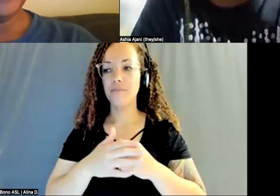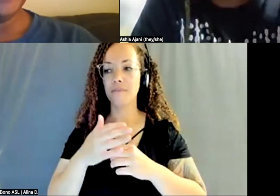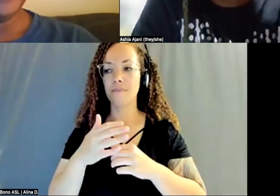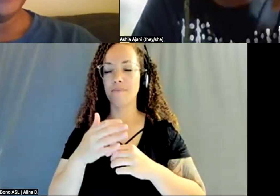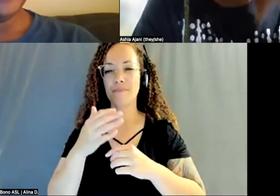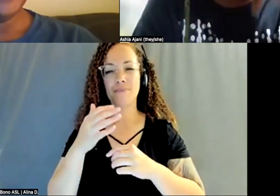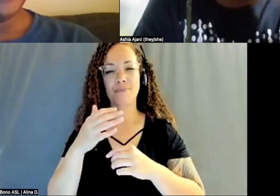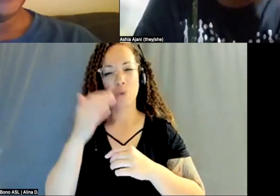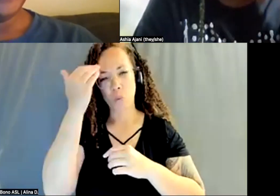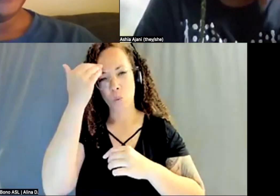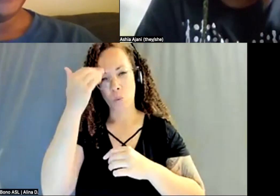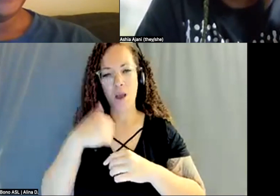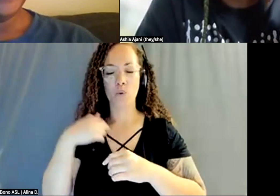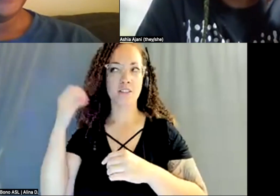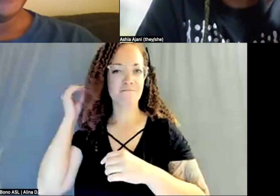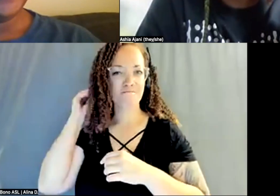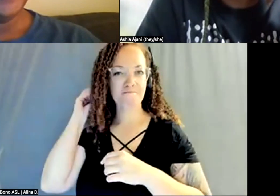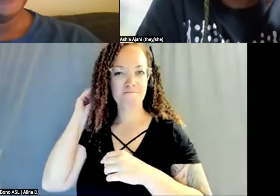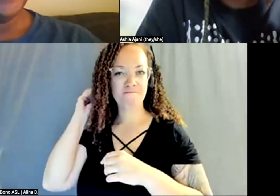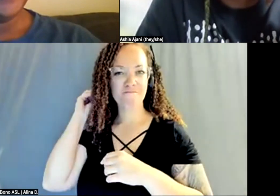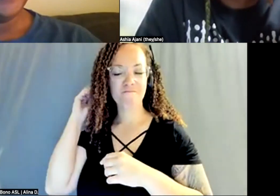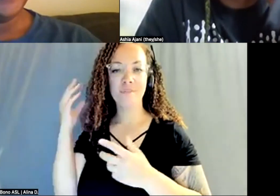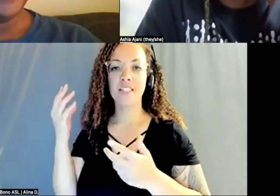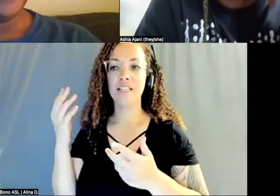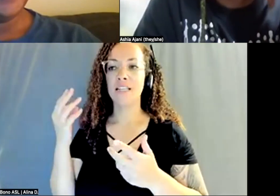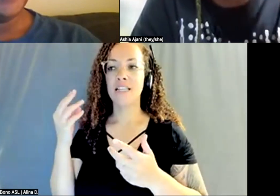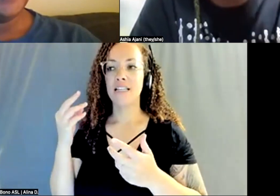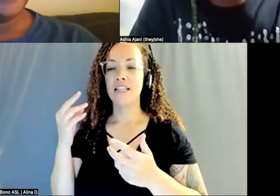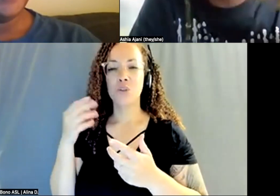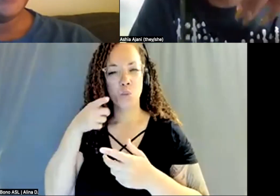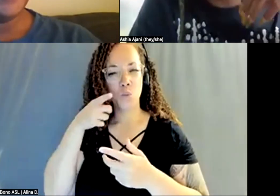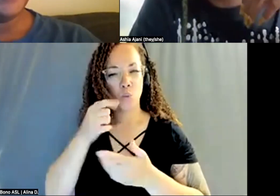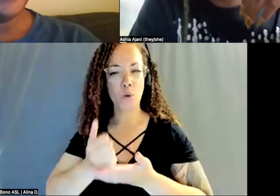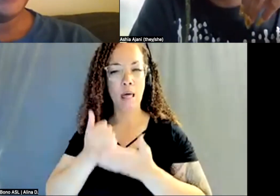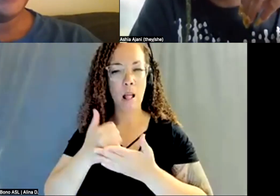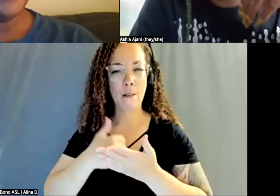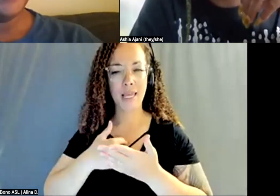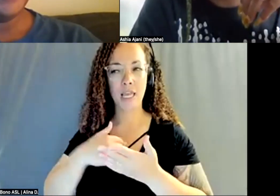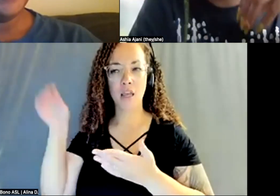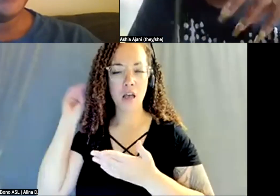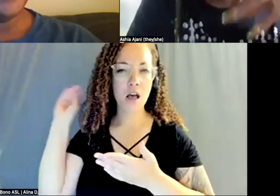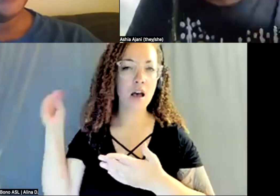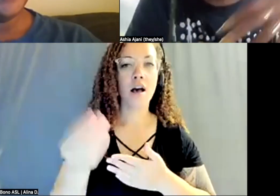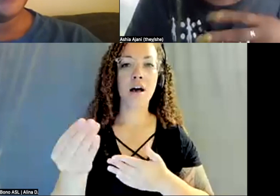such a beautiful language to. So, I appreciate you kind of like doing that. Again, like that